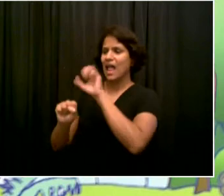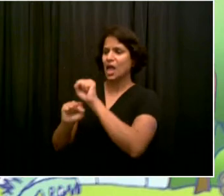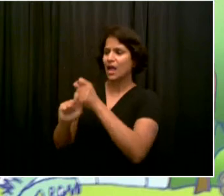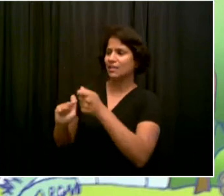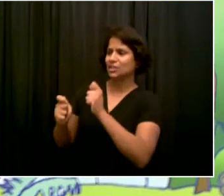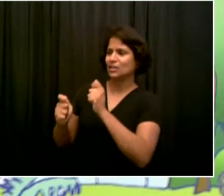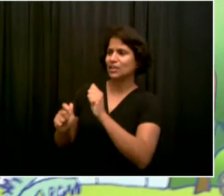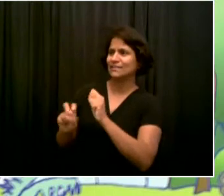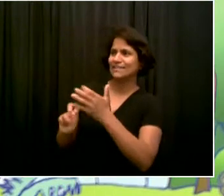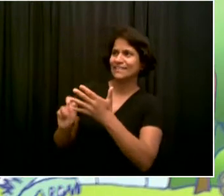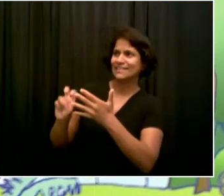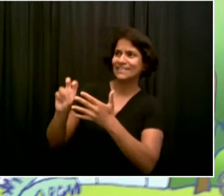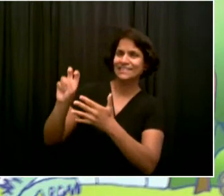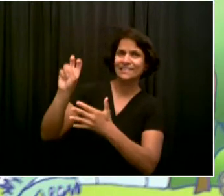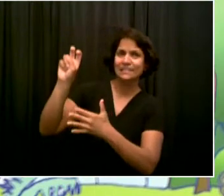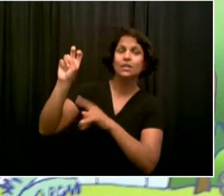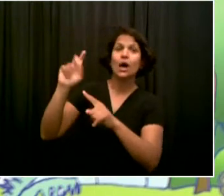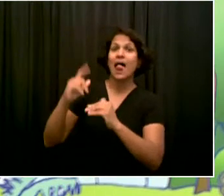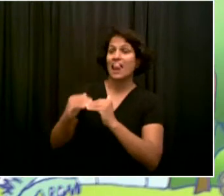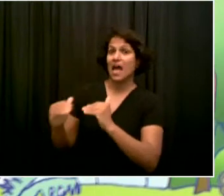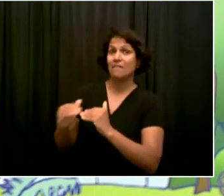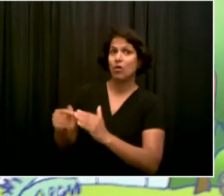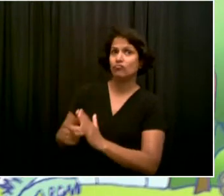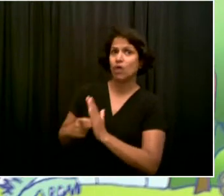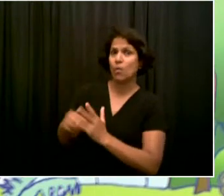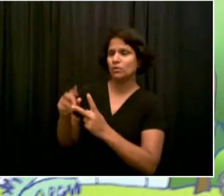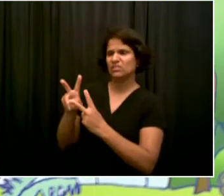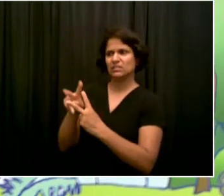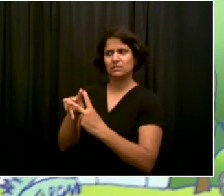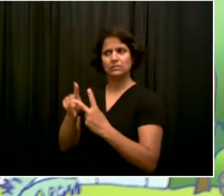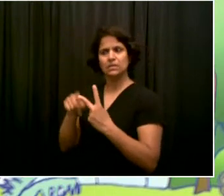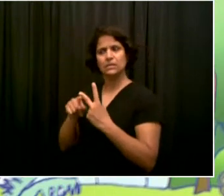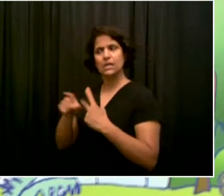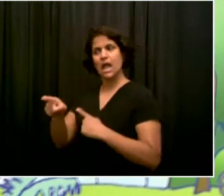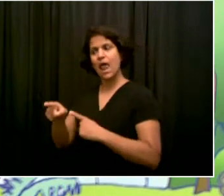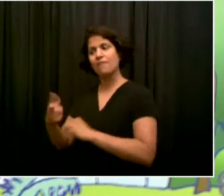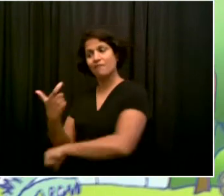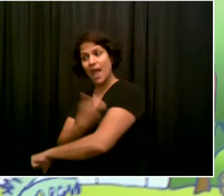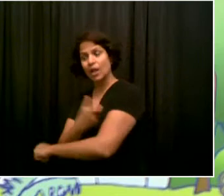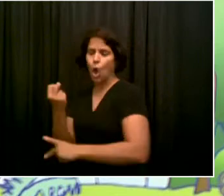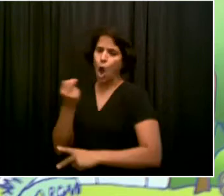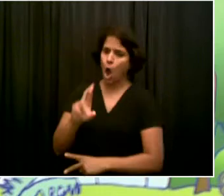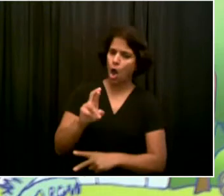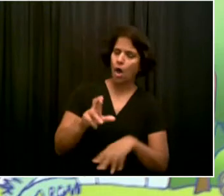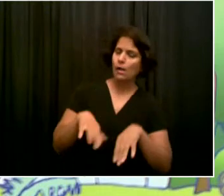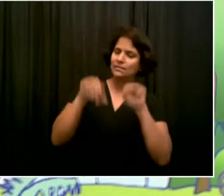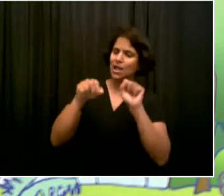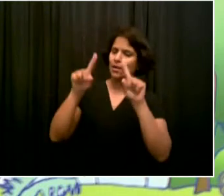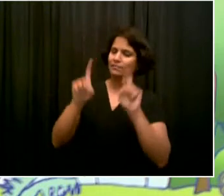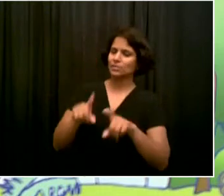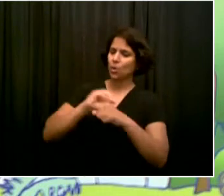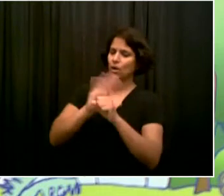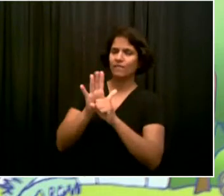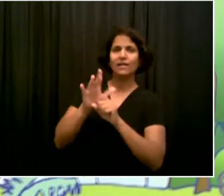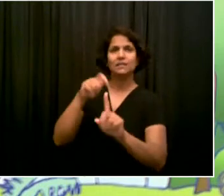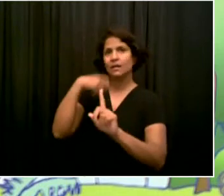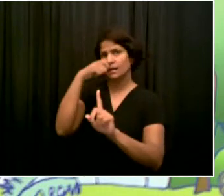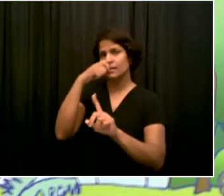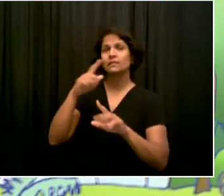WE STARTED WITH THE CURRENT MANDATE. MORE TO COM E.